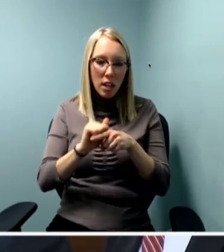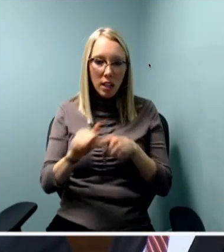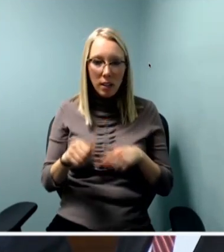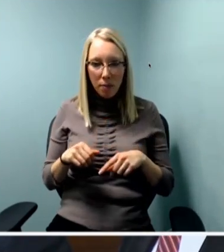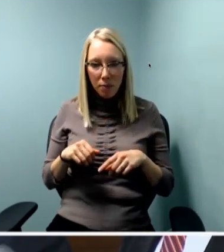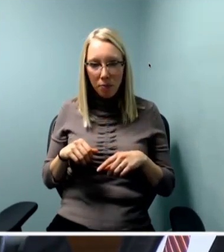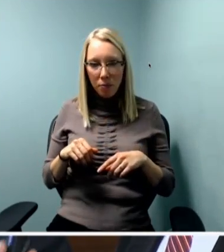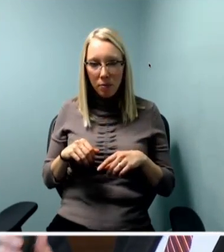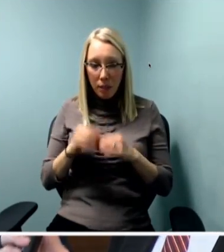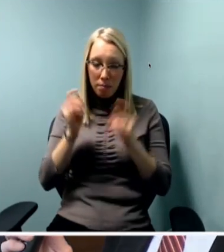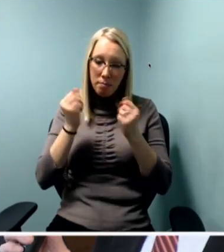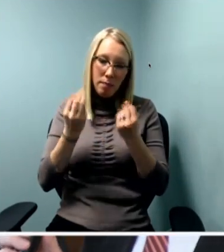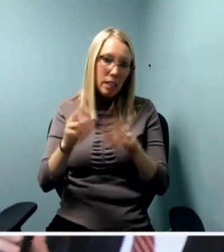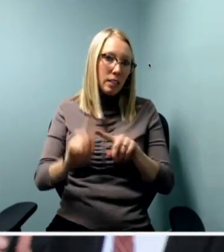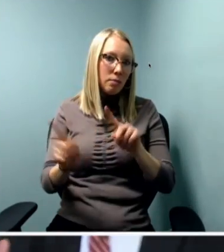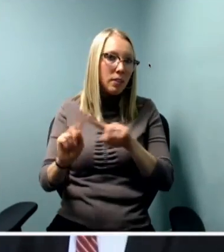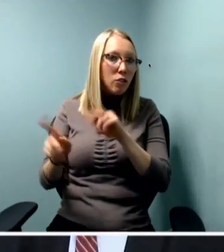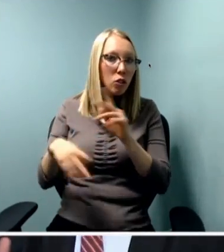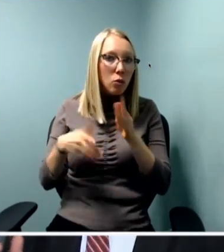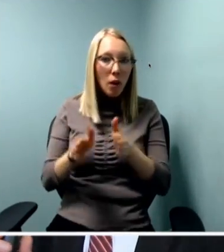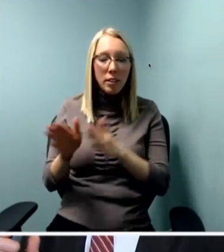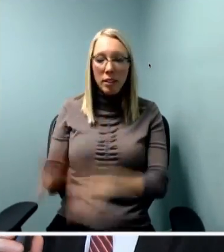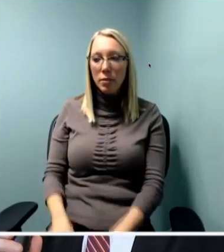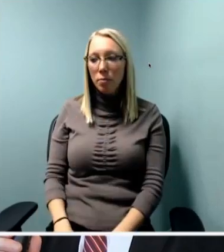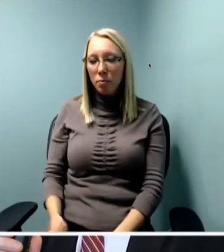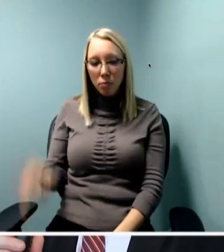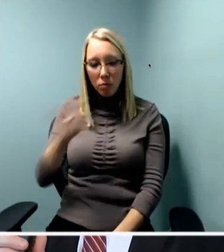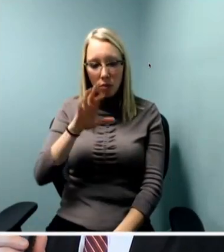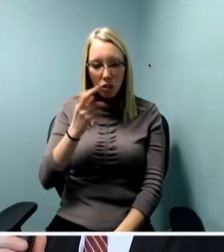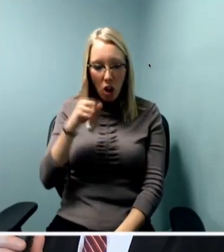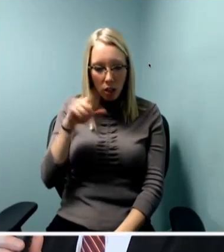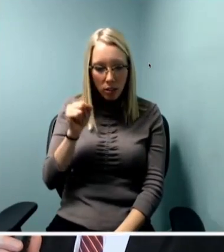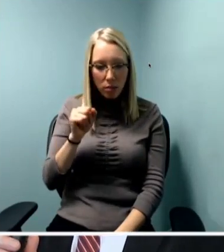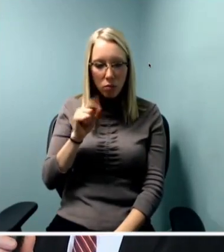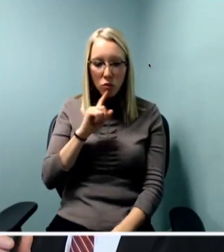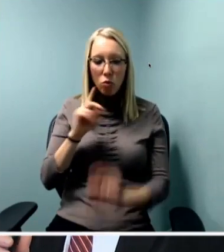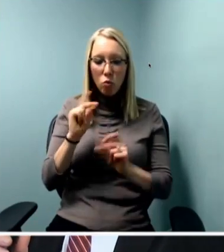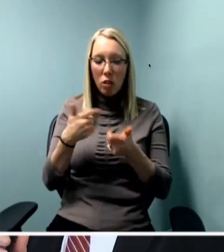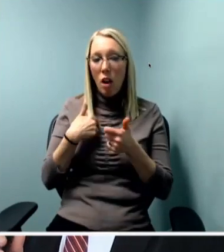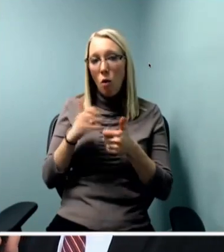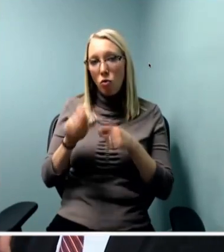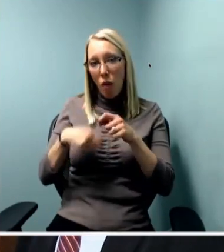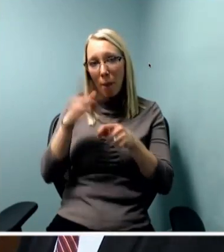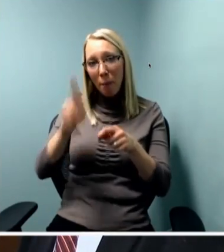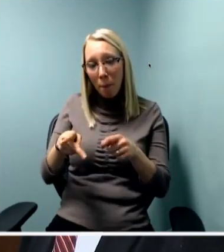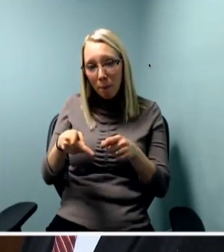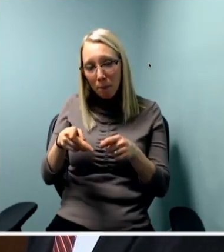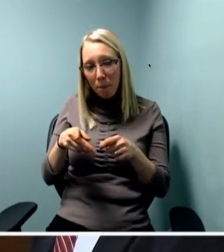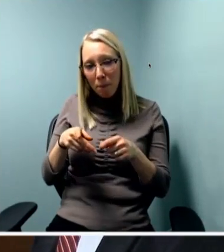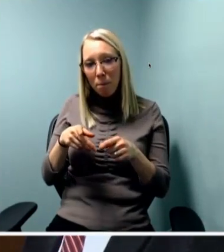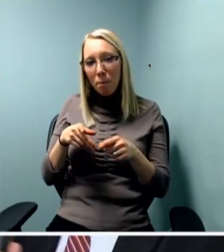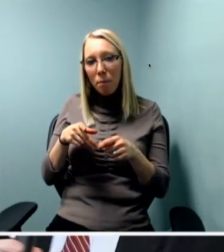Support training in [myriad] ways. (Charles) So a quick wrap-up is you gotta do it, right?